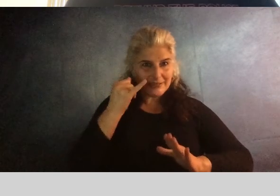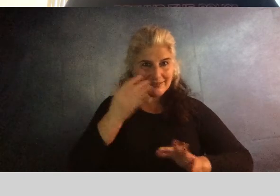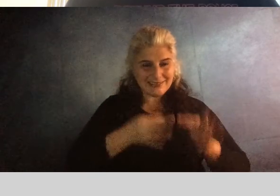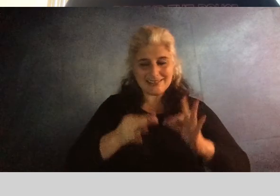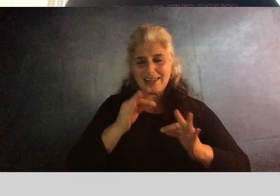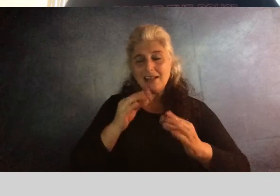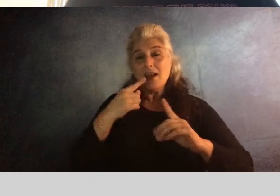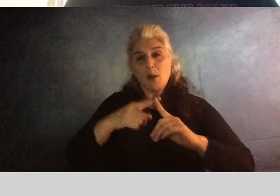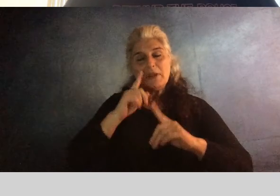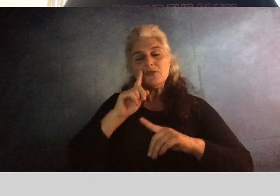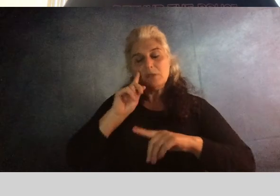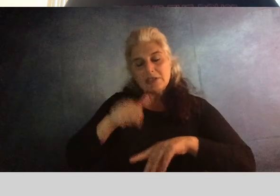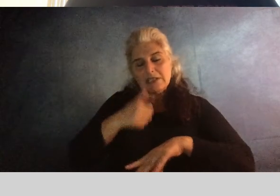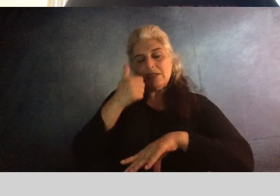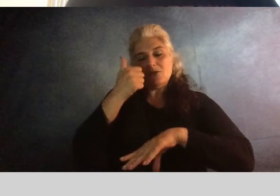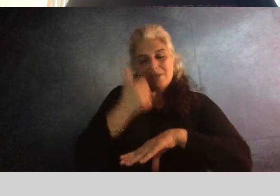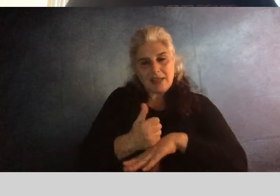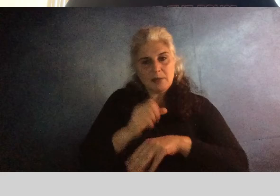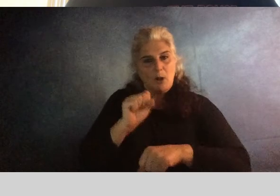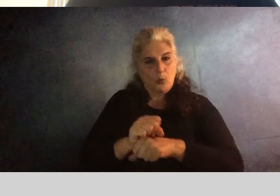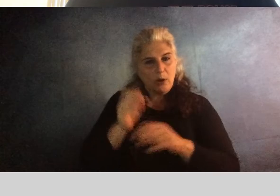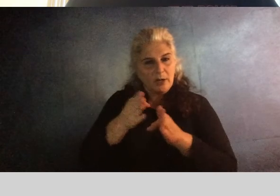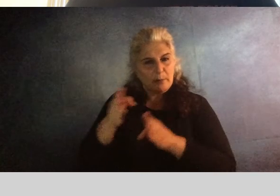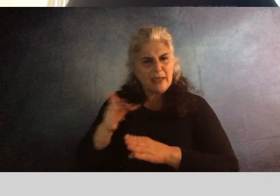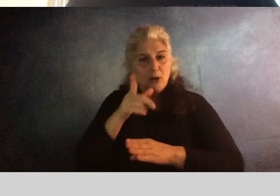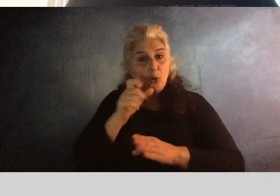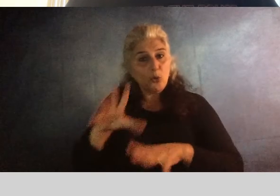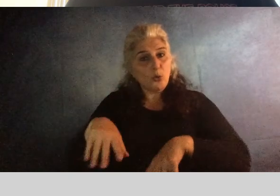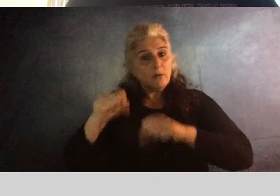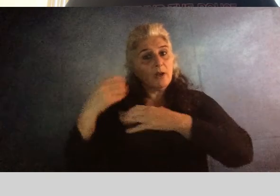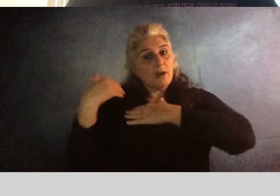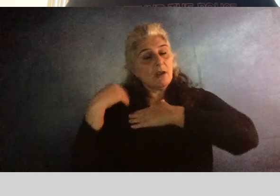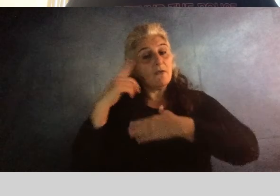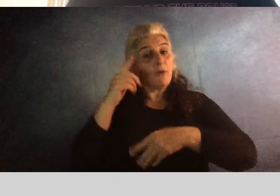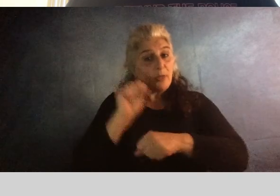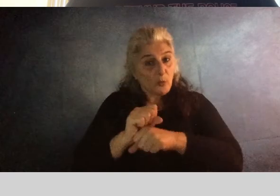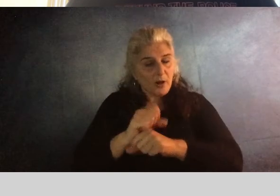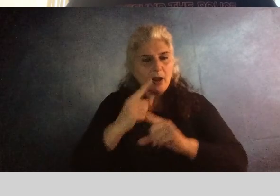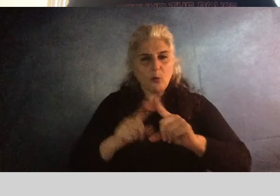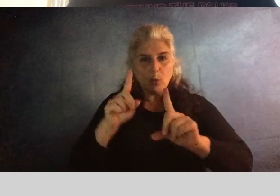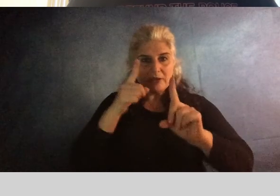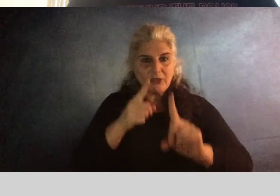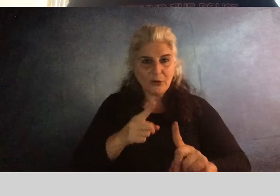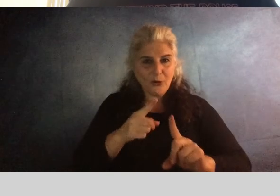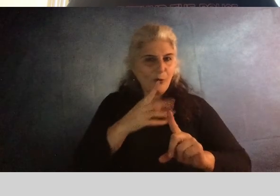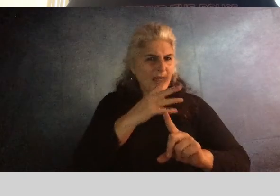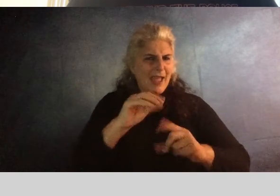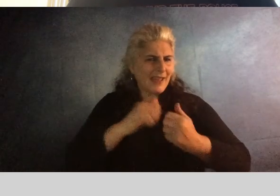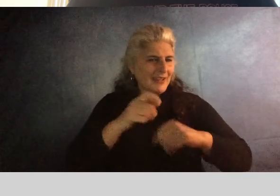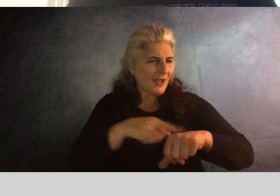This is literally a work plan, i.e. who will be doing the work, what work they'll be doing, how long it's expected to take